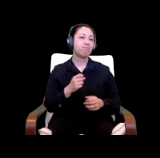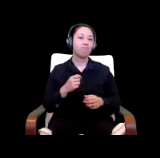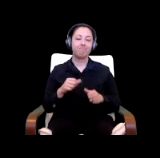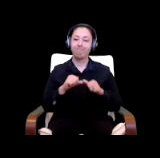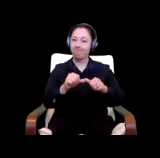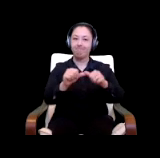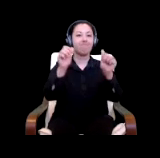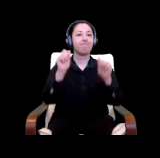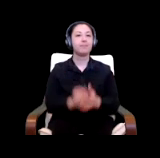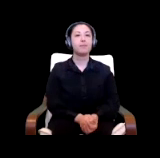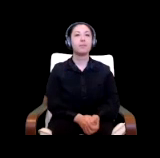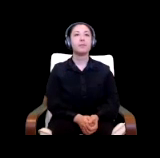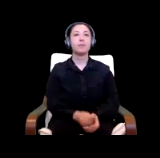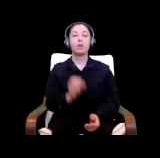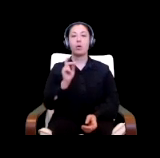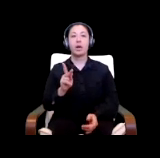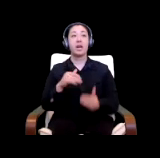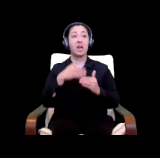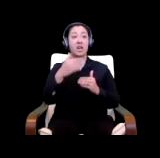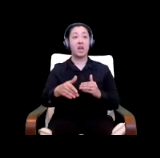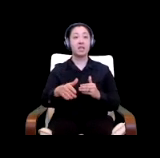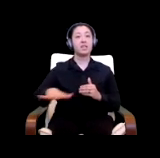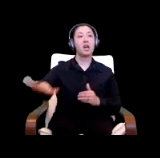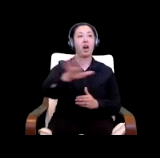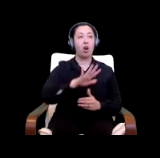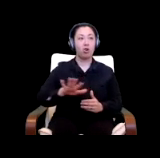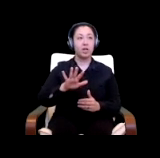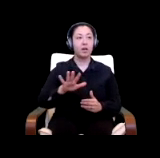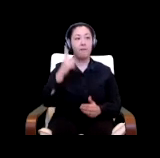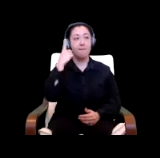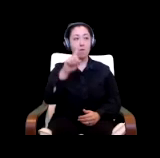The next area for sensory is Deafblindness. We've talked about vision and hearing loss